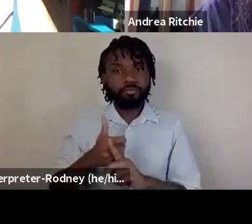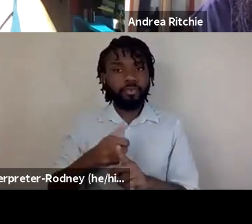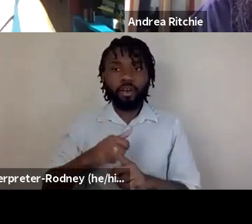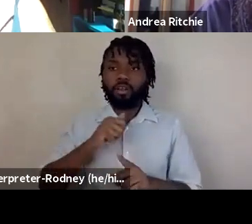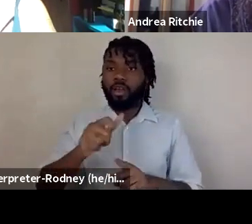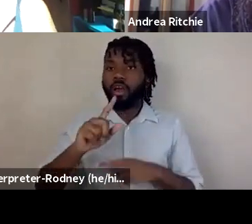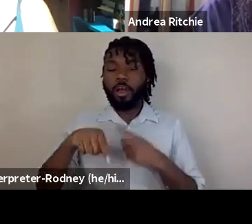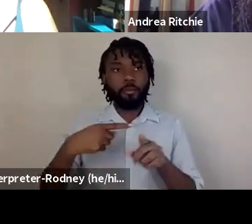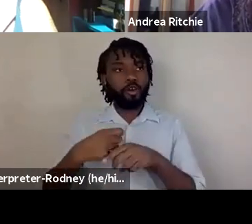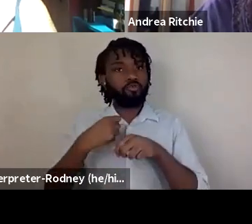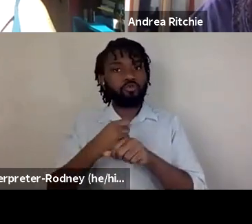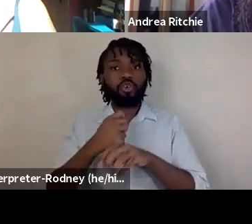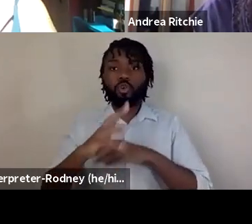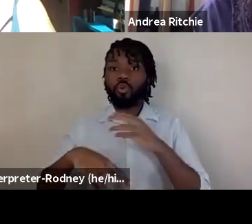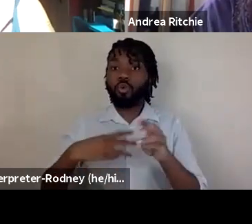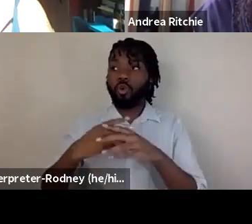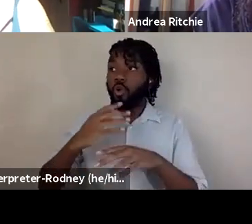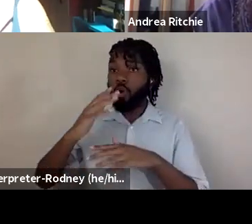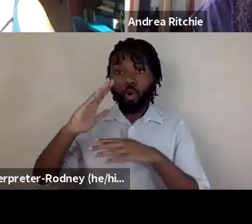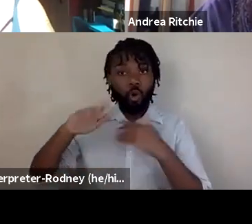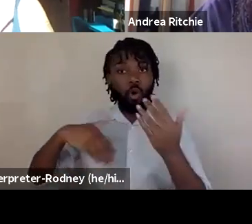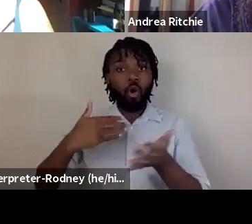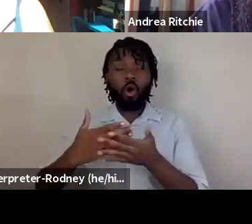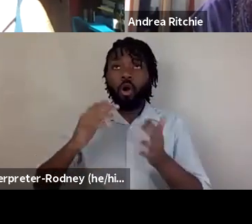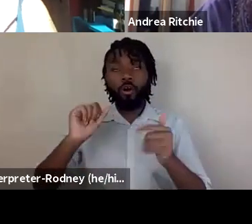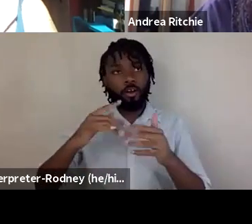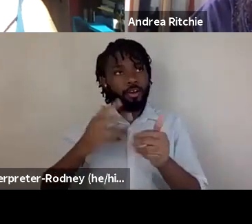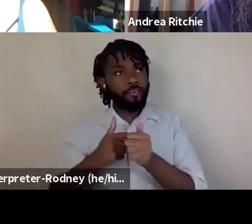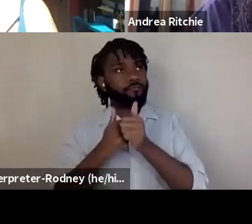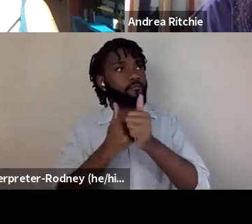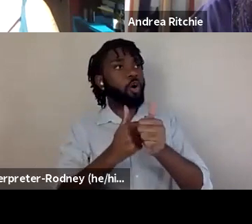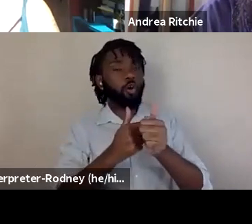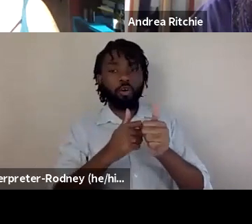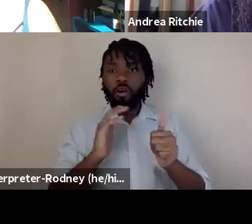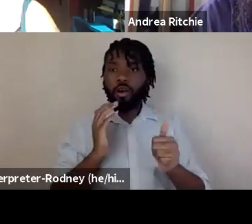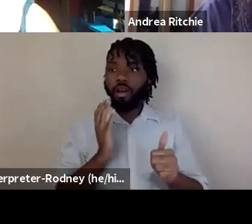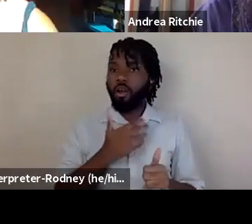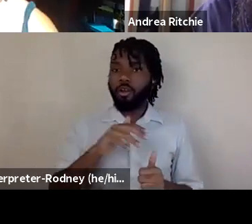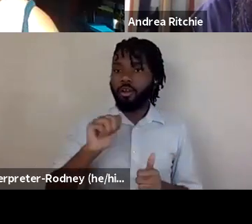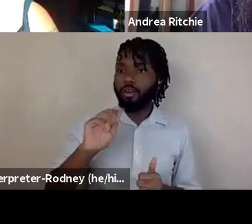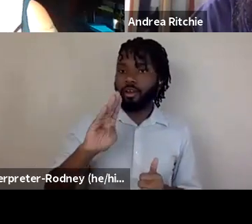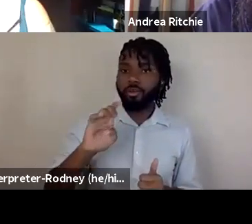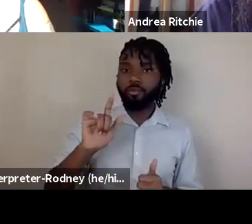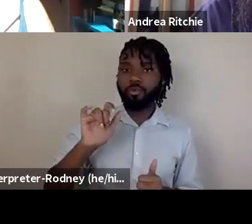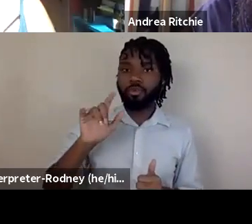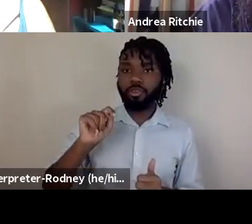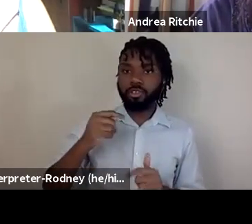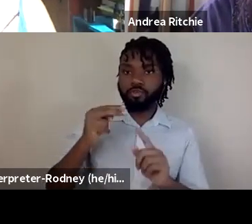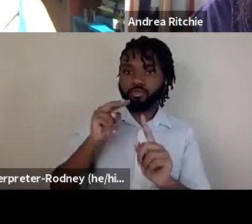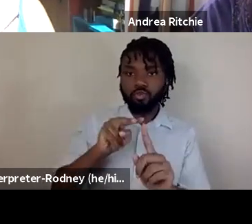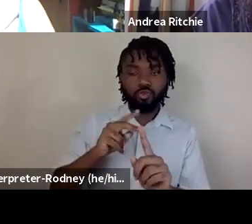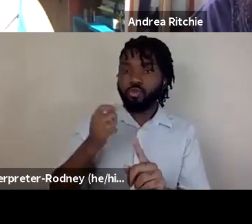where everyone can acquiesce to enablist vision of being. I see healing as a lifelong art and practice